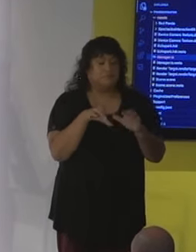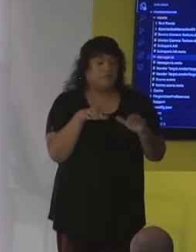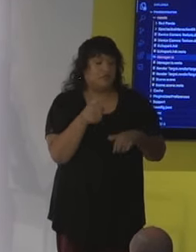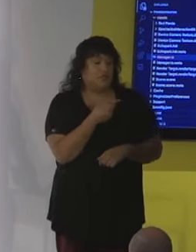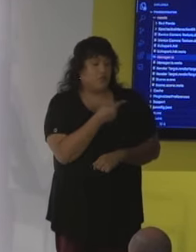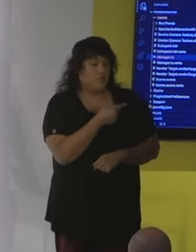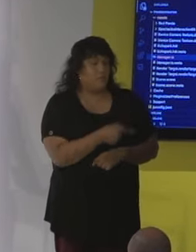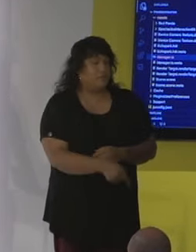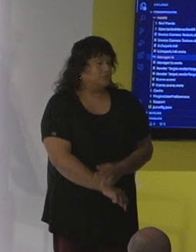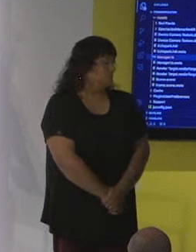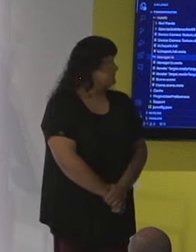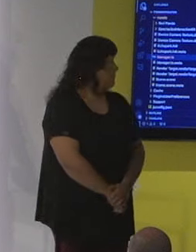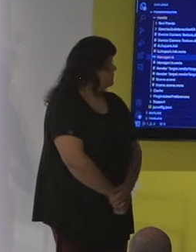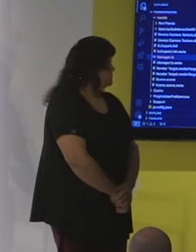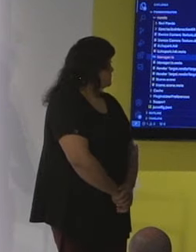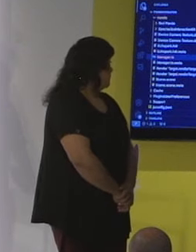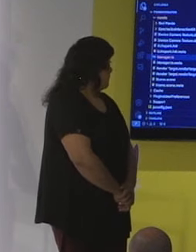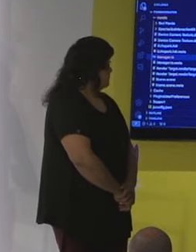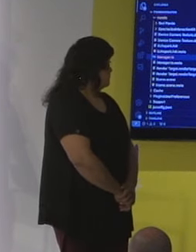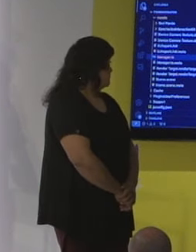(keys clacking)